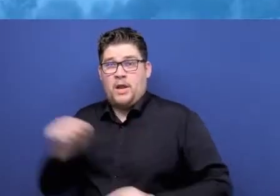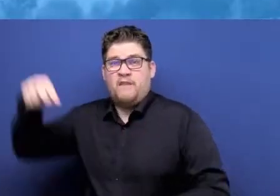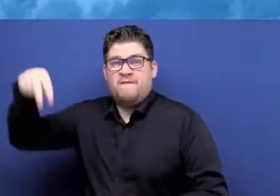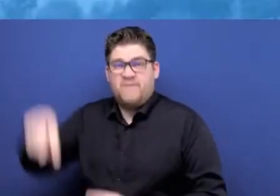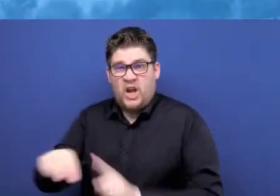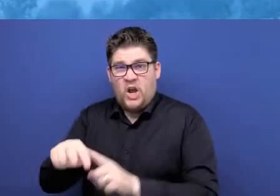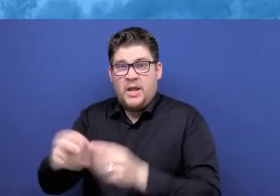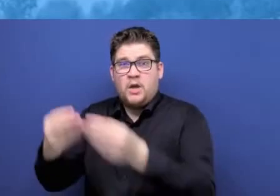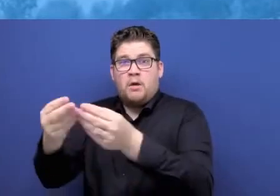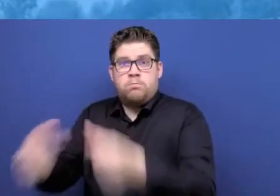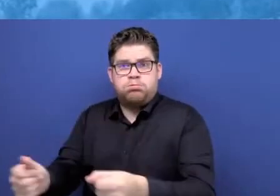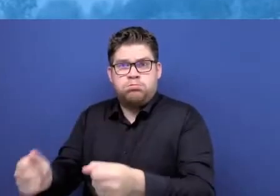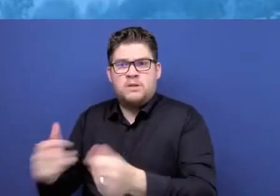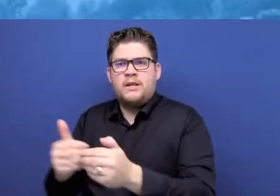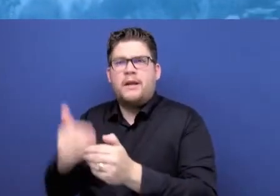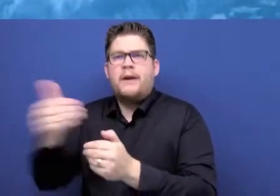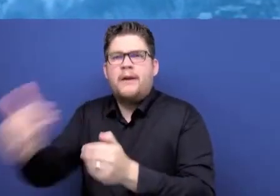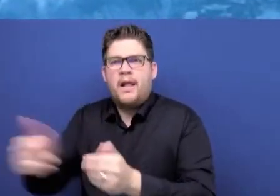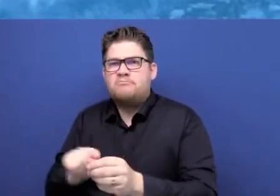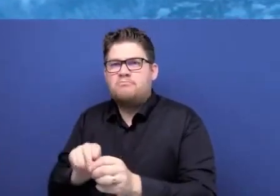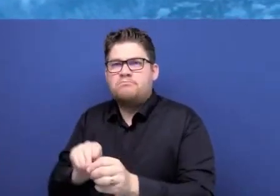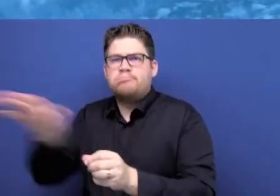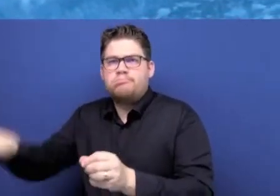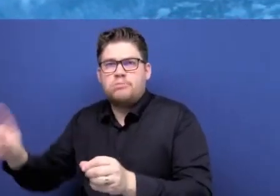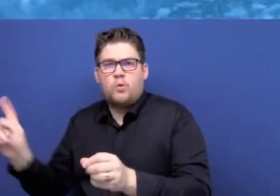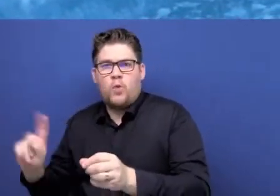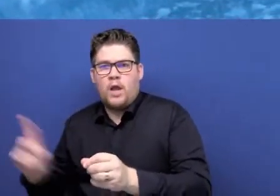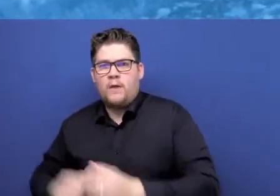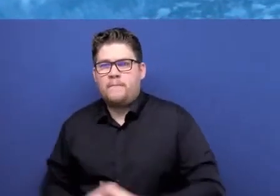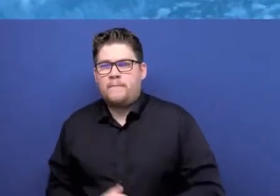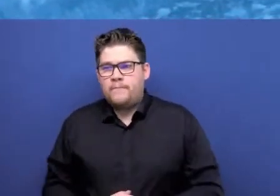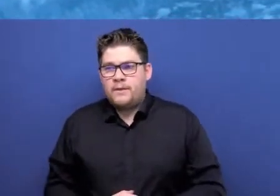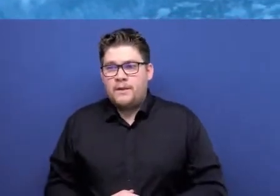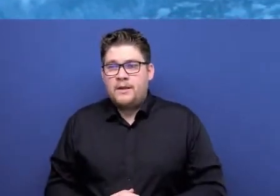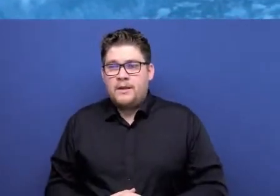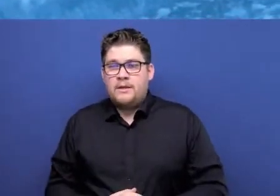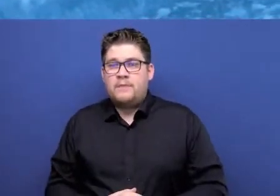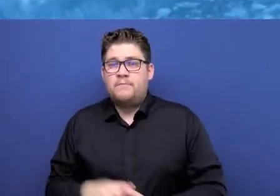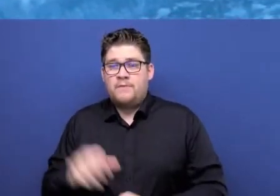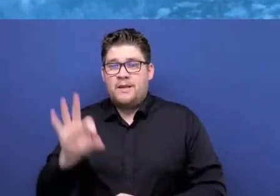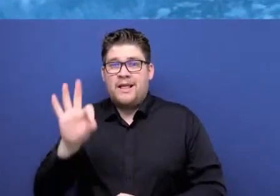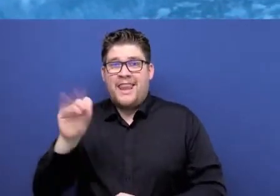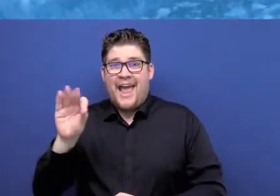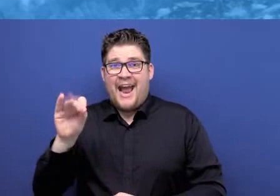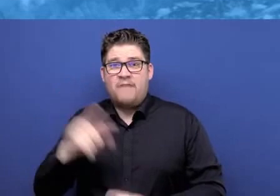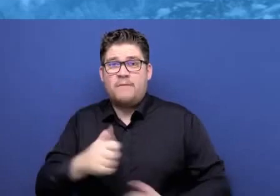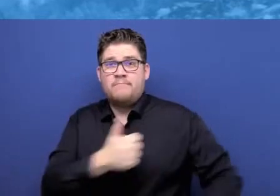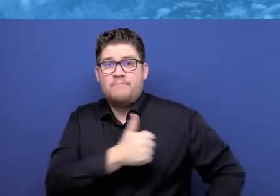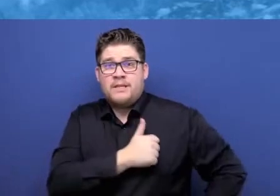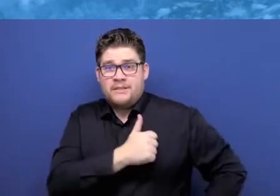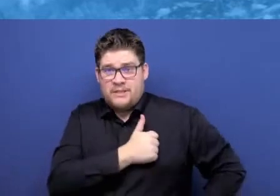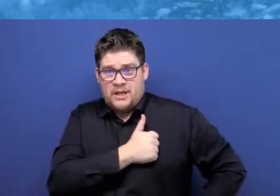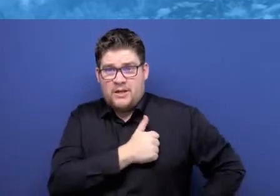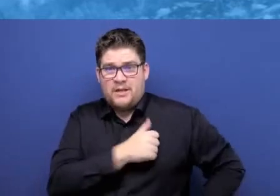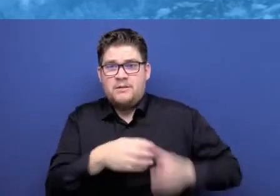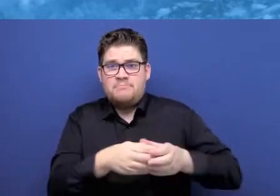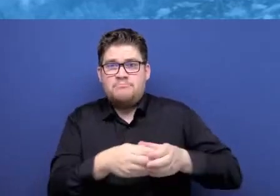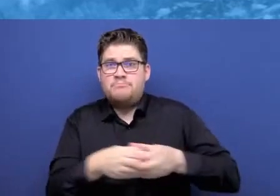night the 1st 90 personnel that came from the from the military have been deployed to the Thomas Creek Firearm told and